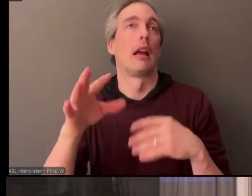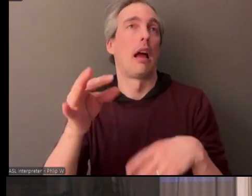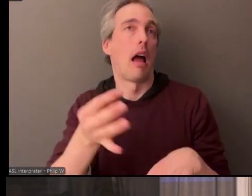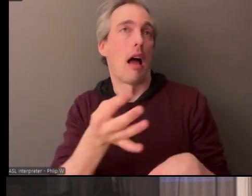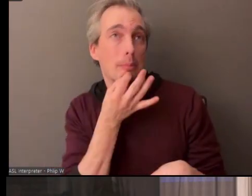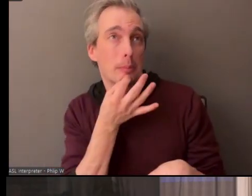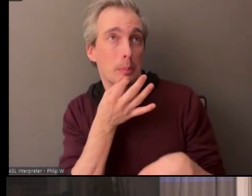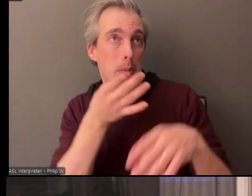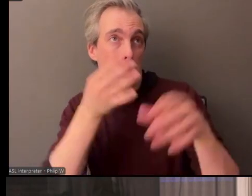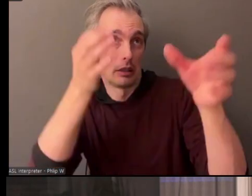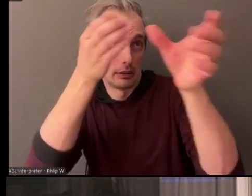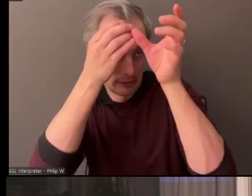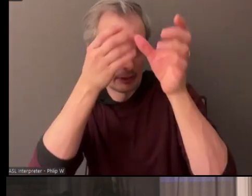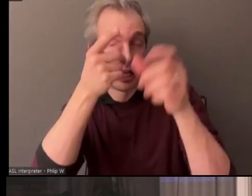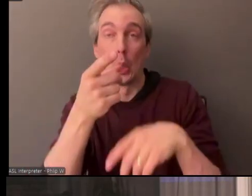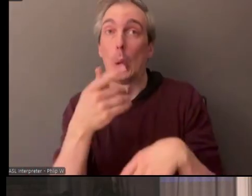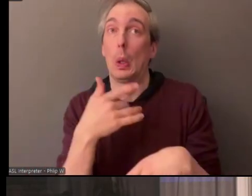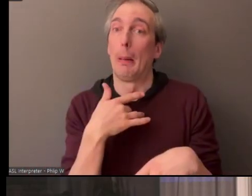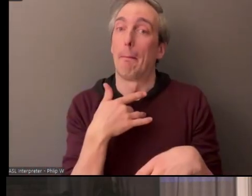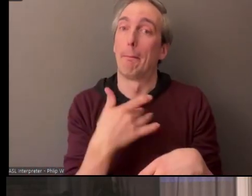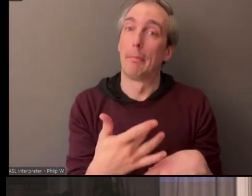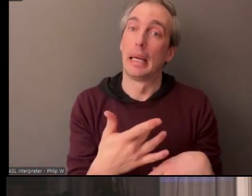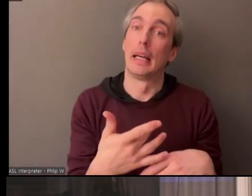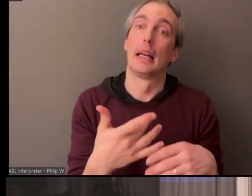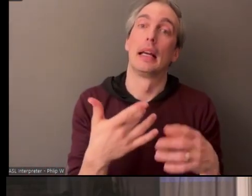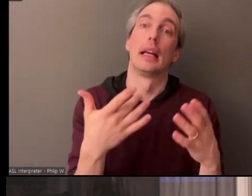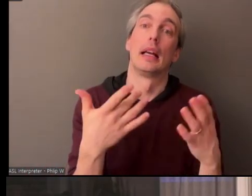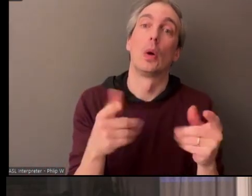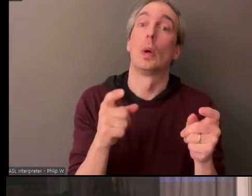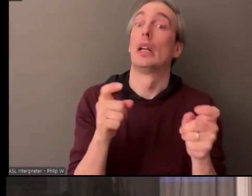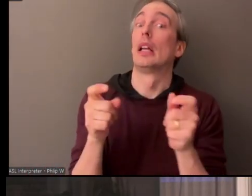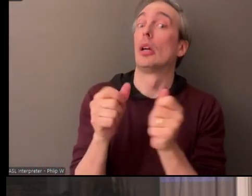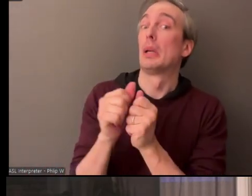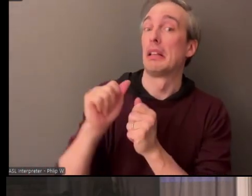with agile over scrum and all those meetings, you're really missing out.